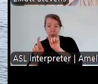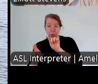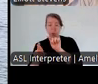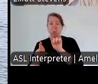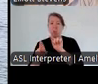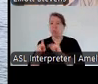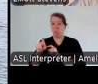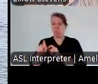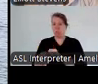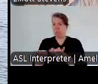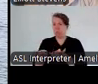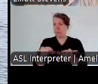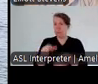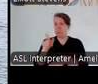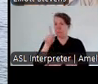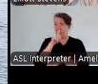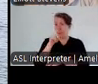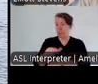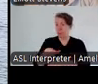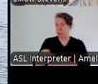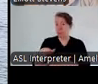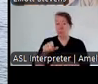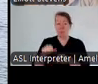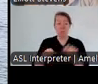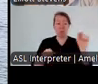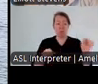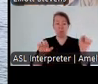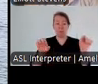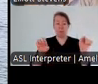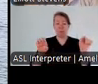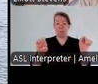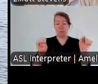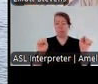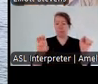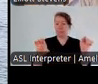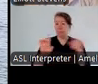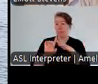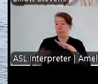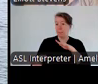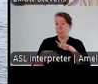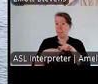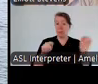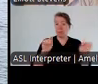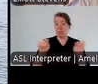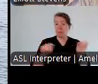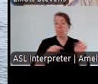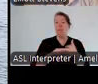if you get stuck you should be able to click escape and get out of a space. And so I introduce students to the No Mouse Challenge,